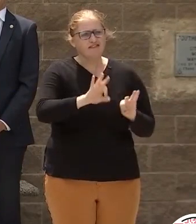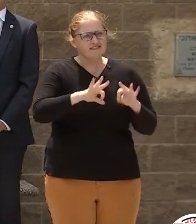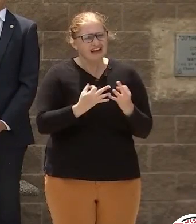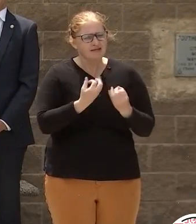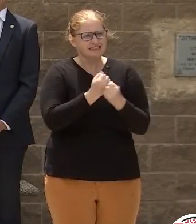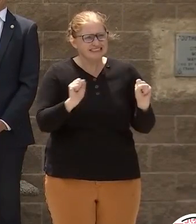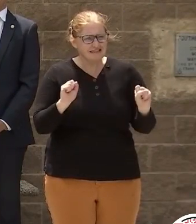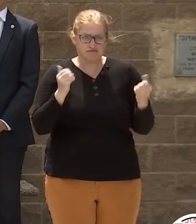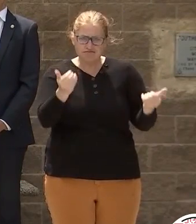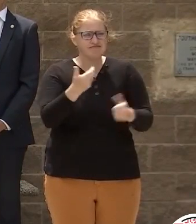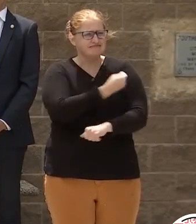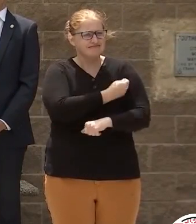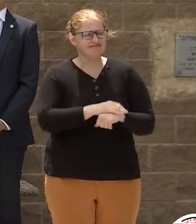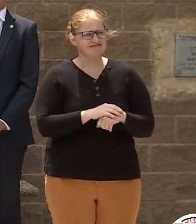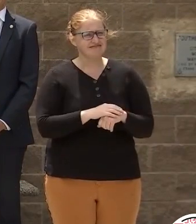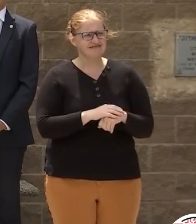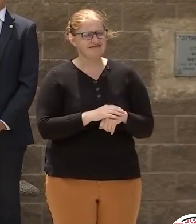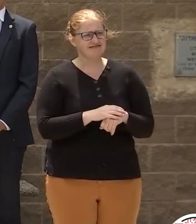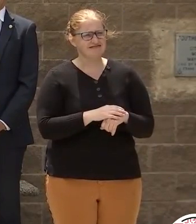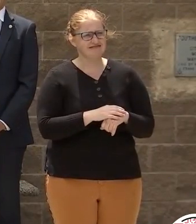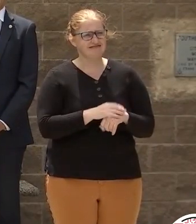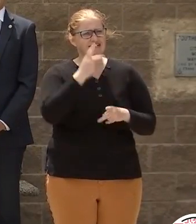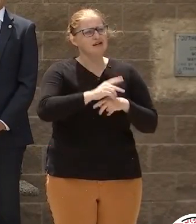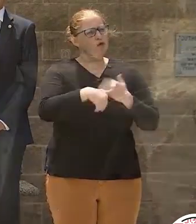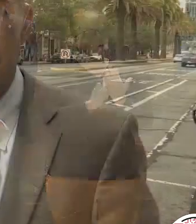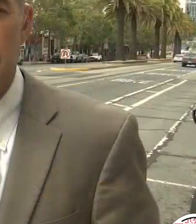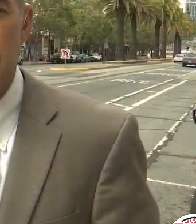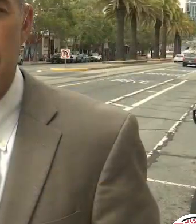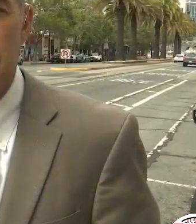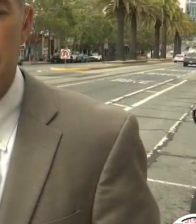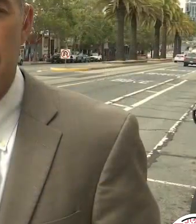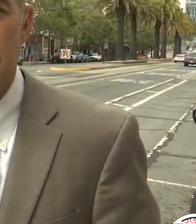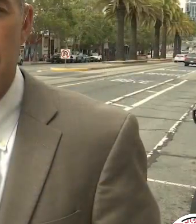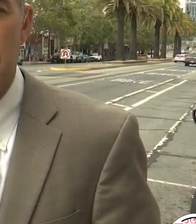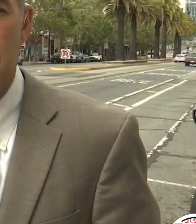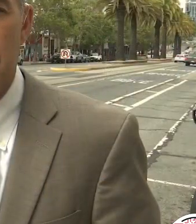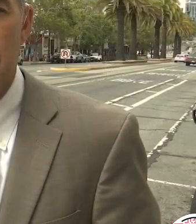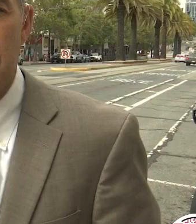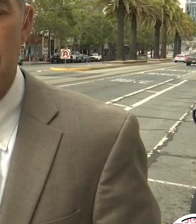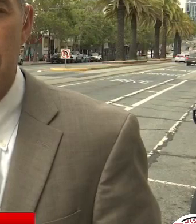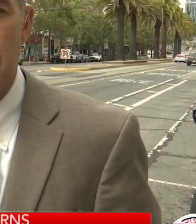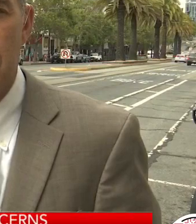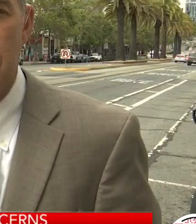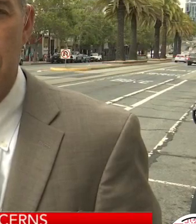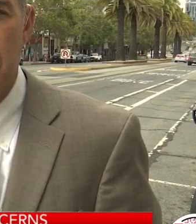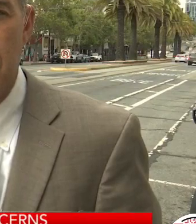IS IMPORTANT FOR YOU TO KEEP YOURSELF SAFE. FOR YOU TO KEEP YOUR FAMILY SAFE. AND FOR YOU